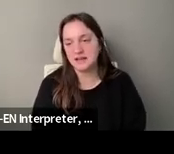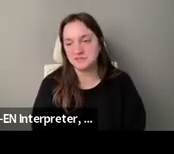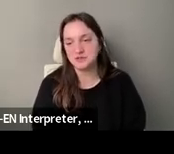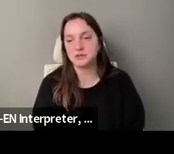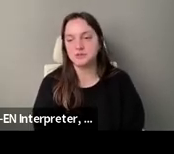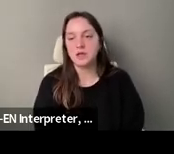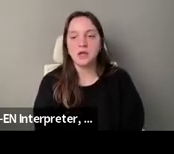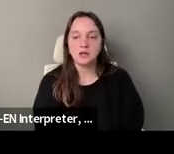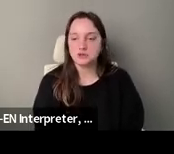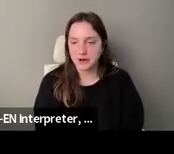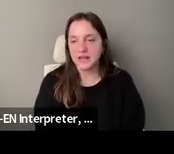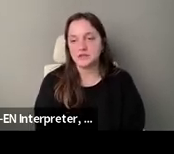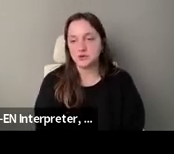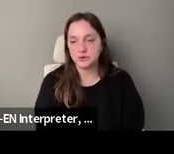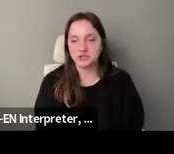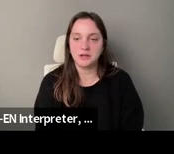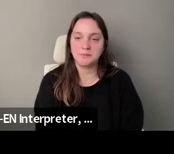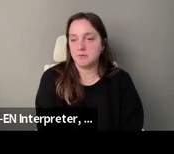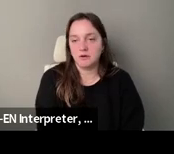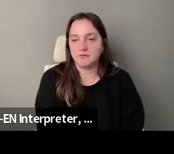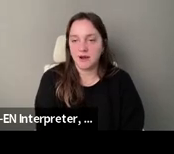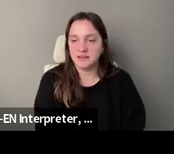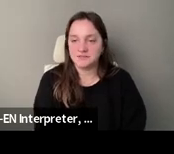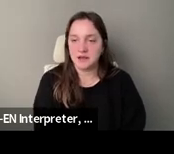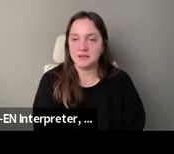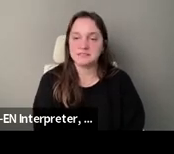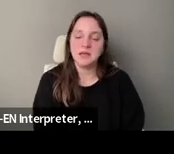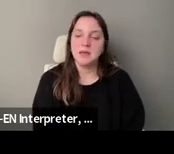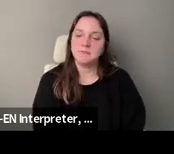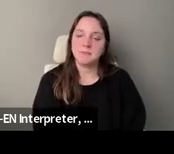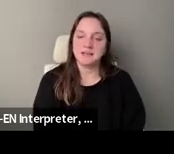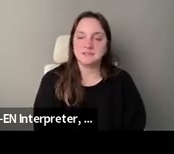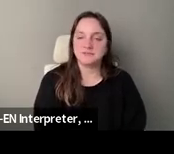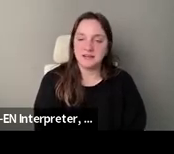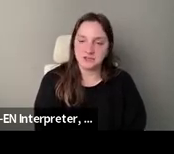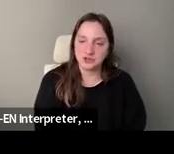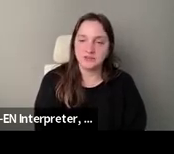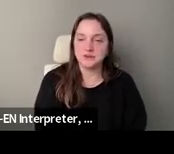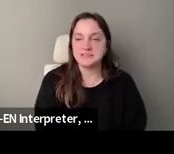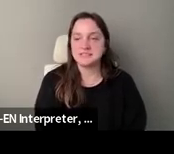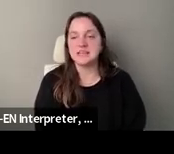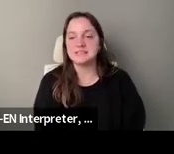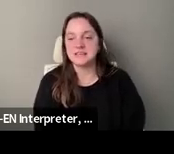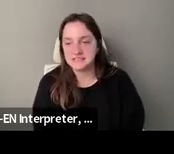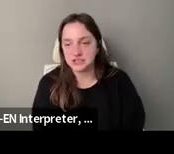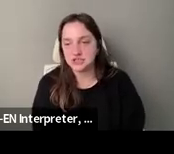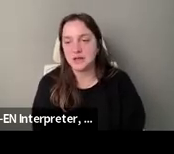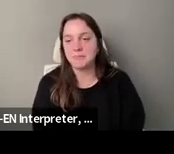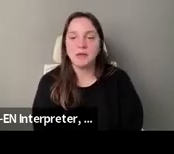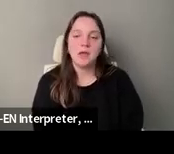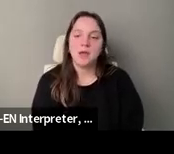and tutorship on a variety of topics. Maybe that's financial literacy, citizenship, ASL,